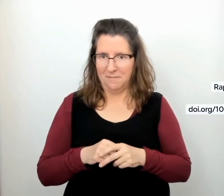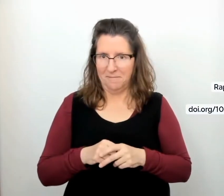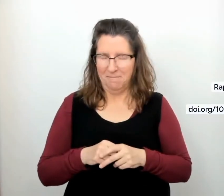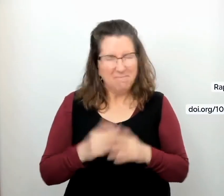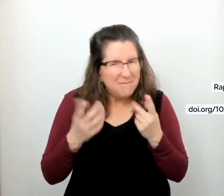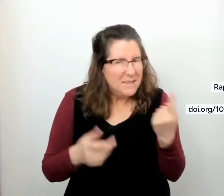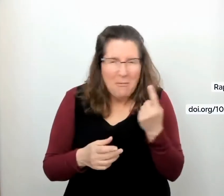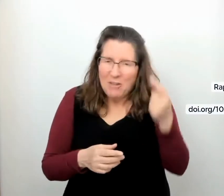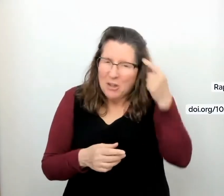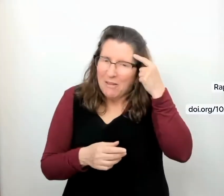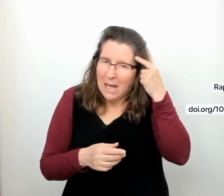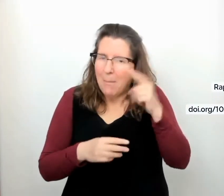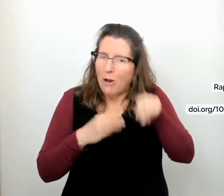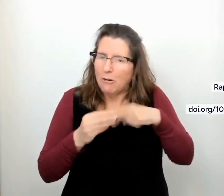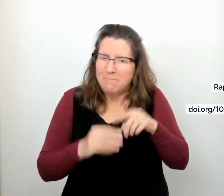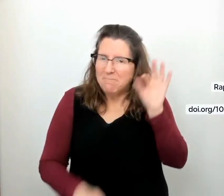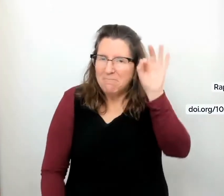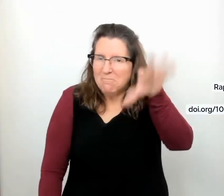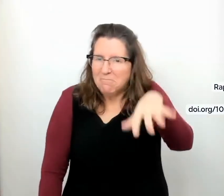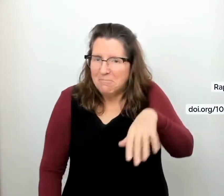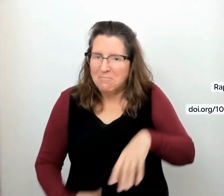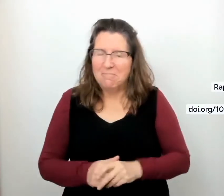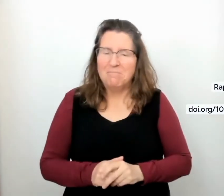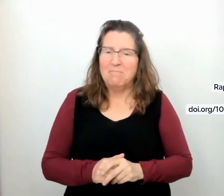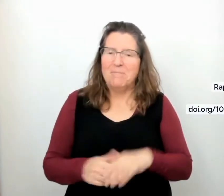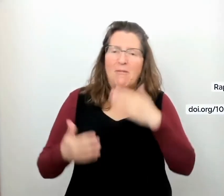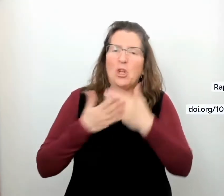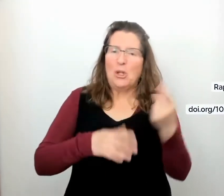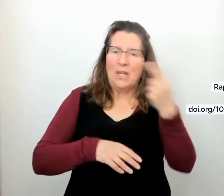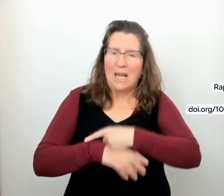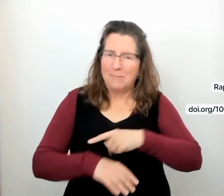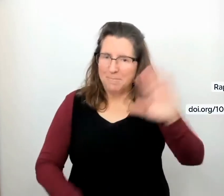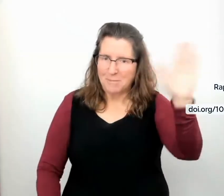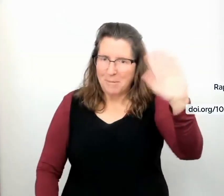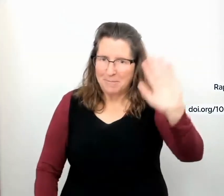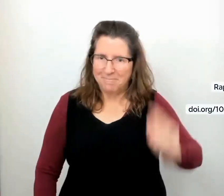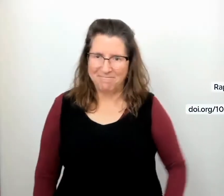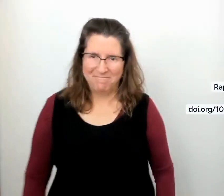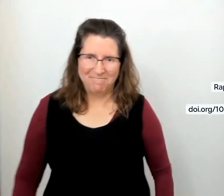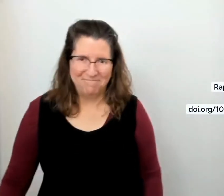Just something to think about. Have a good day.